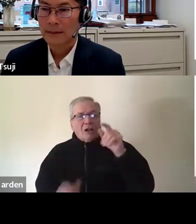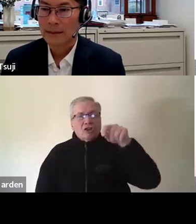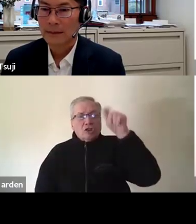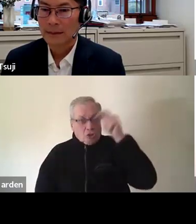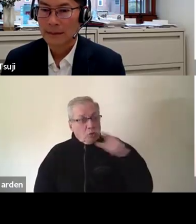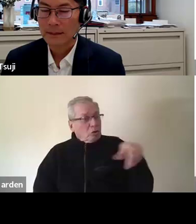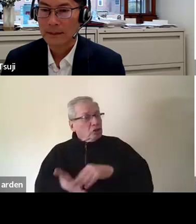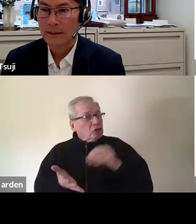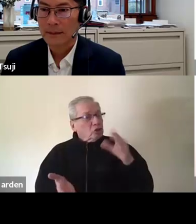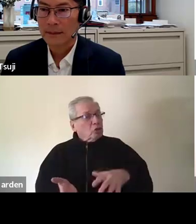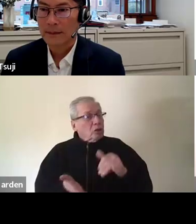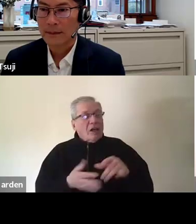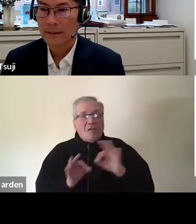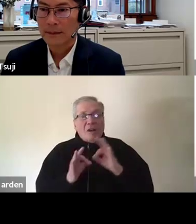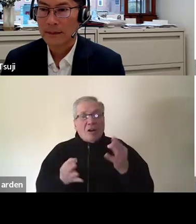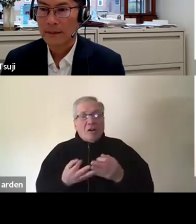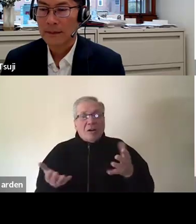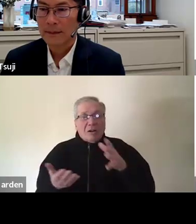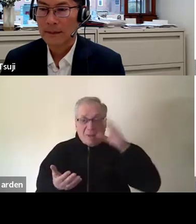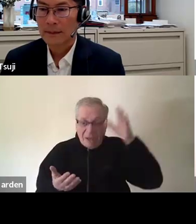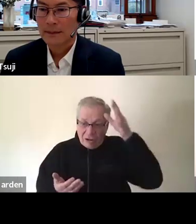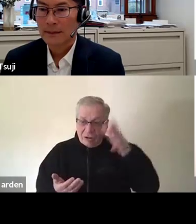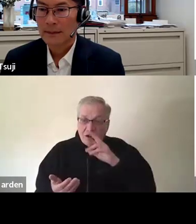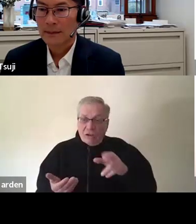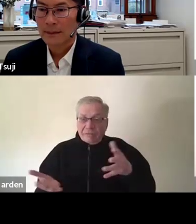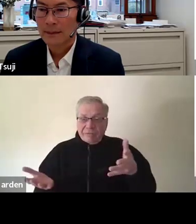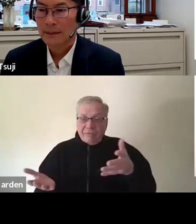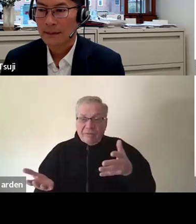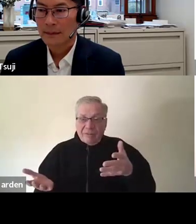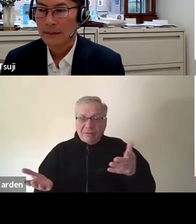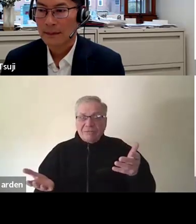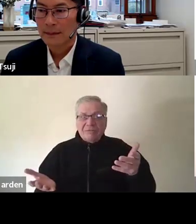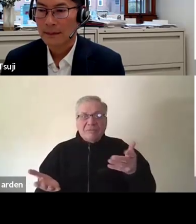whose families, the parents or guardians stopped schooling in the third or fourth